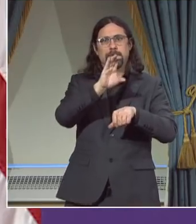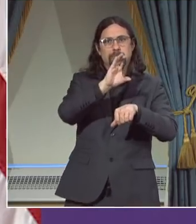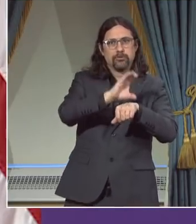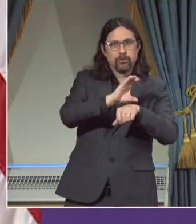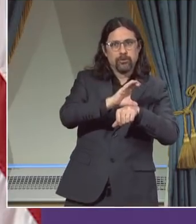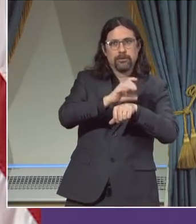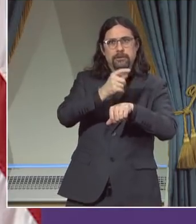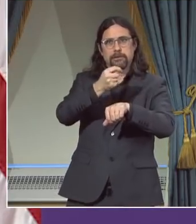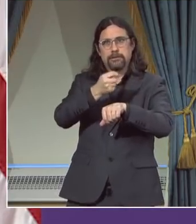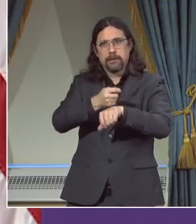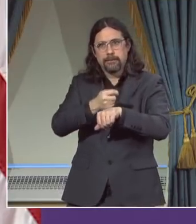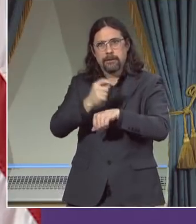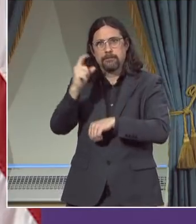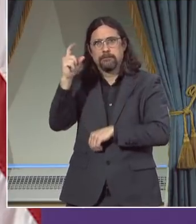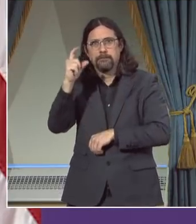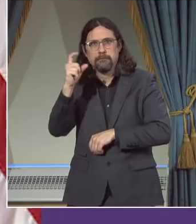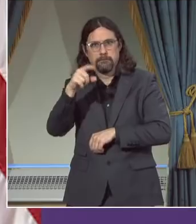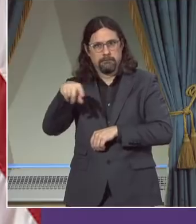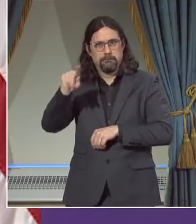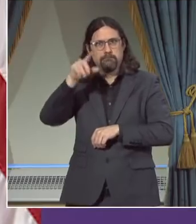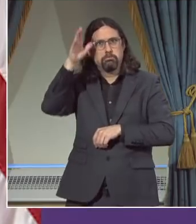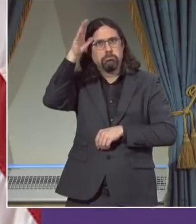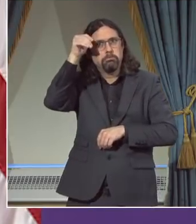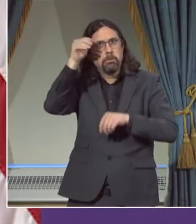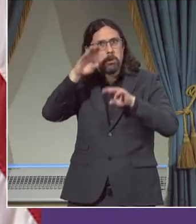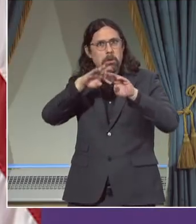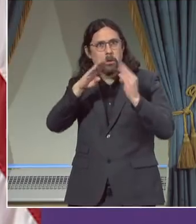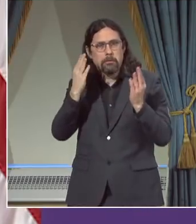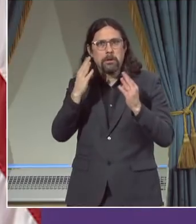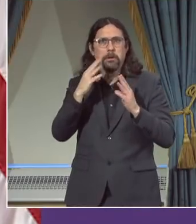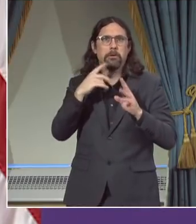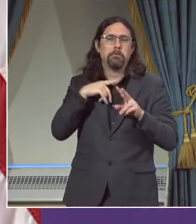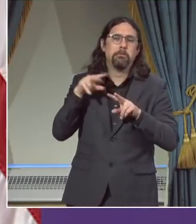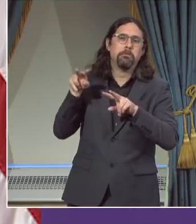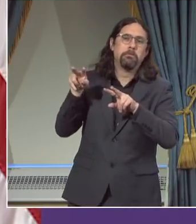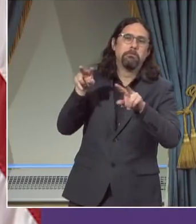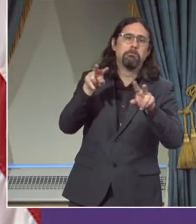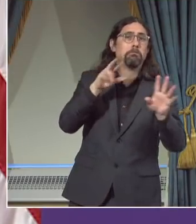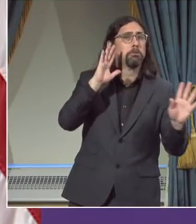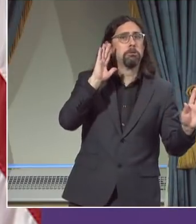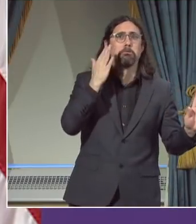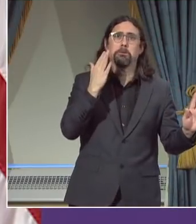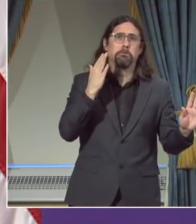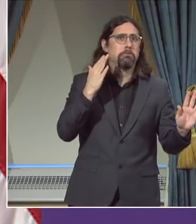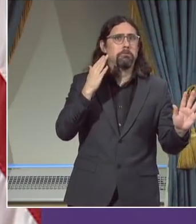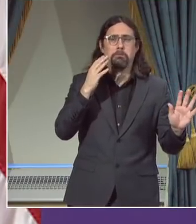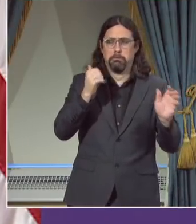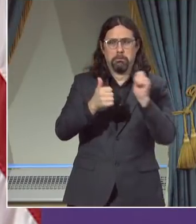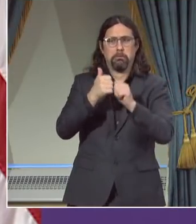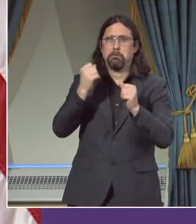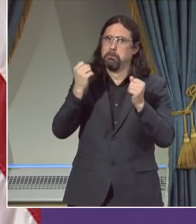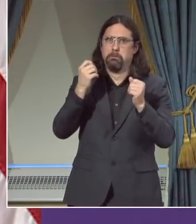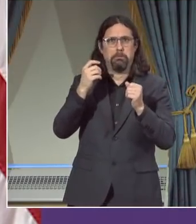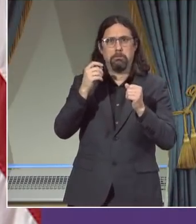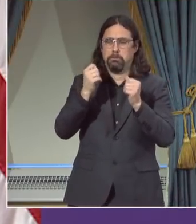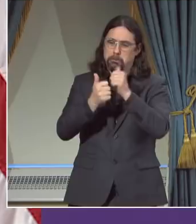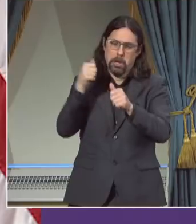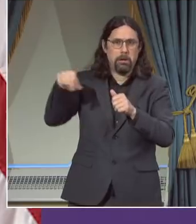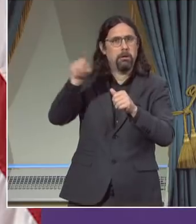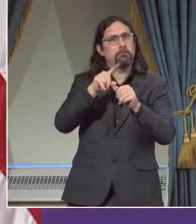ABOUT ON FRIDAY. THANKFULLY THIS WEKEE, NDWED ID NOT SEE MUCH OF THAT ACTIVITY. I THINK THEY GOT THE MESSAGE. I AUTHORIZED FISNE DAN COLSING